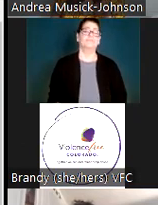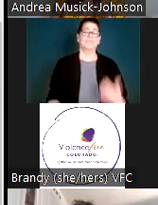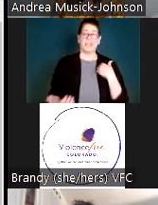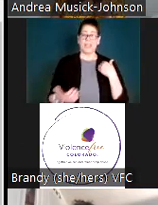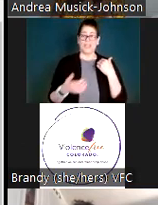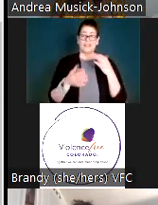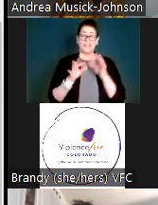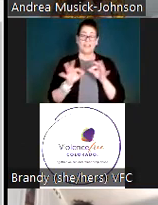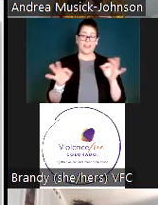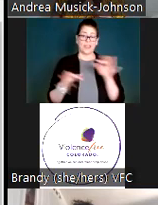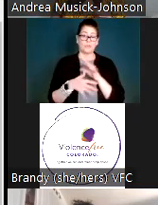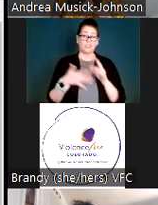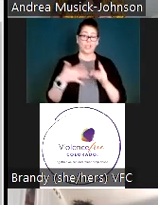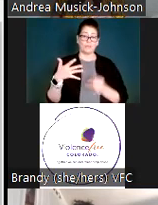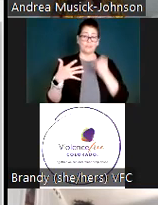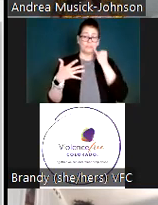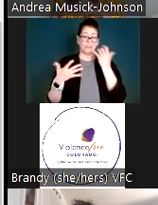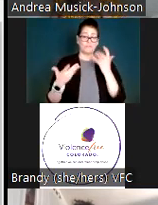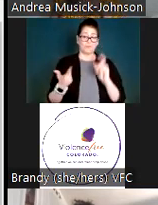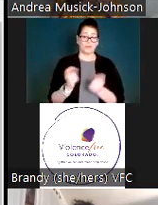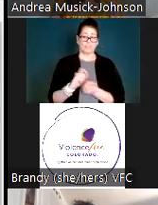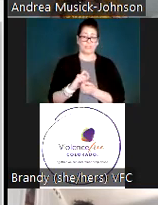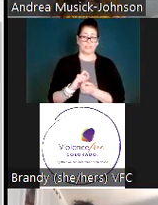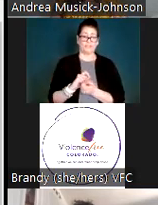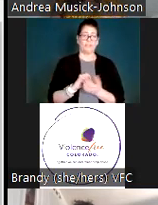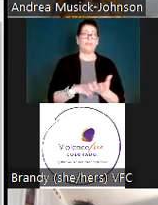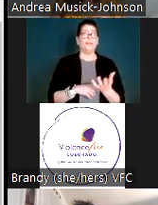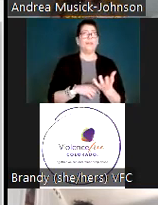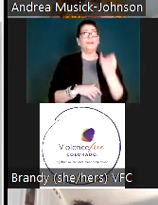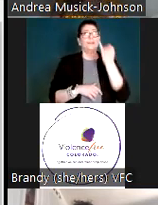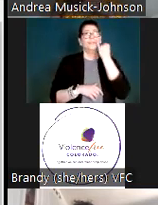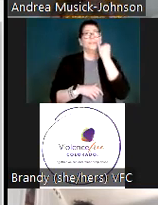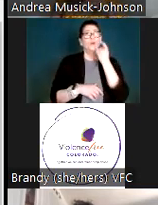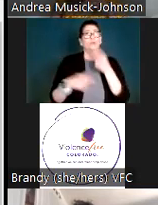And if you need help with anything, let's just say that you're having trouble with your account, or